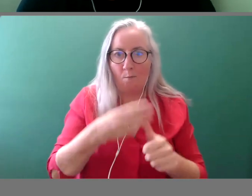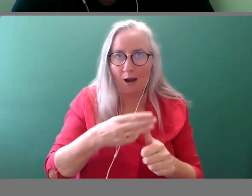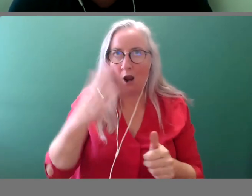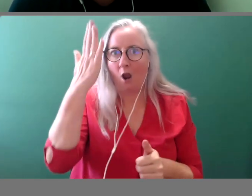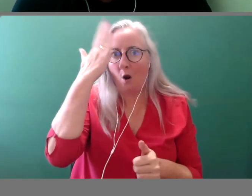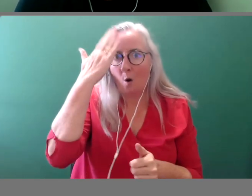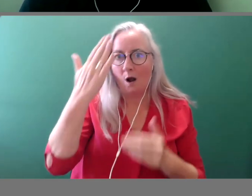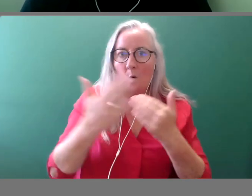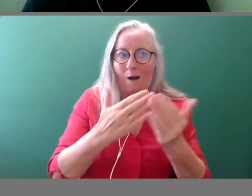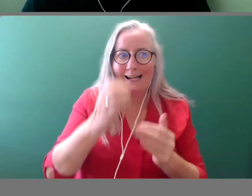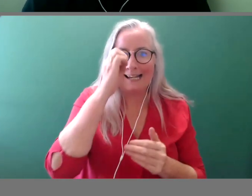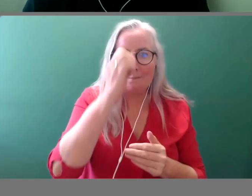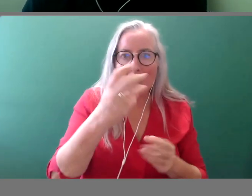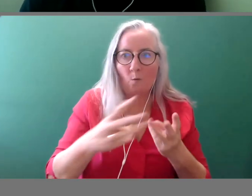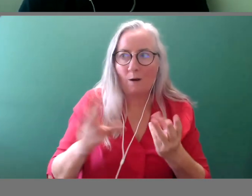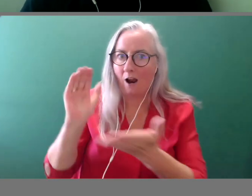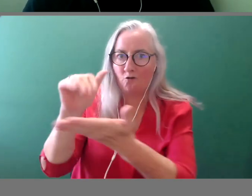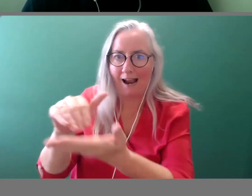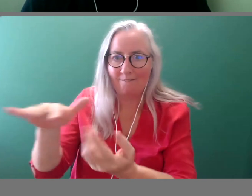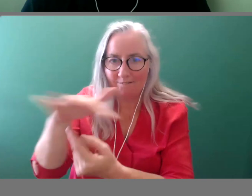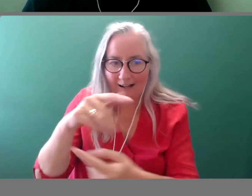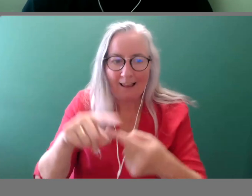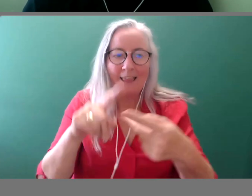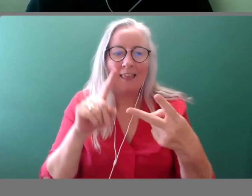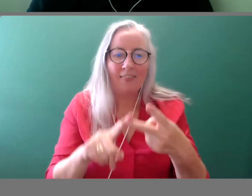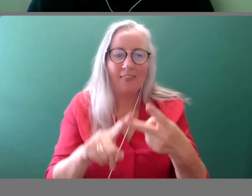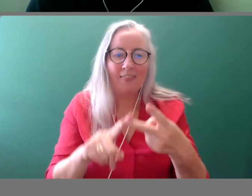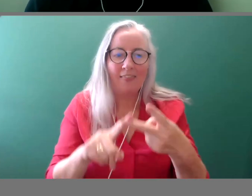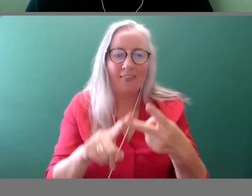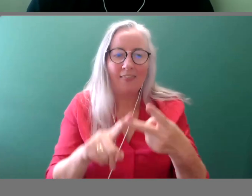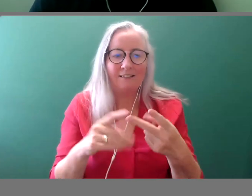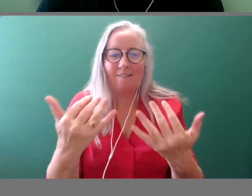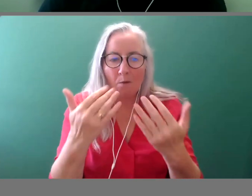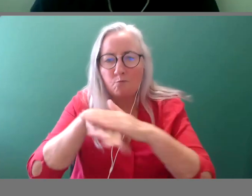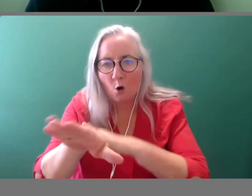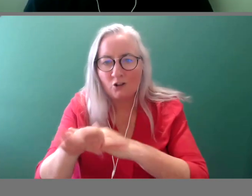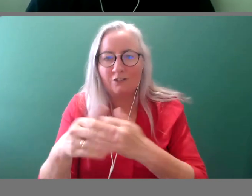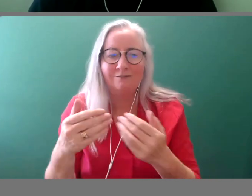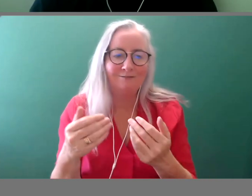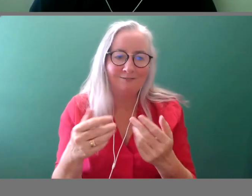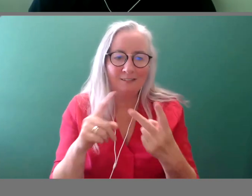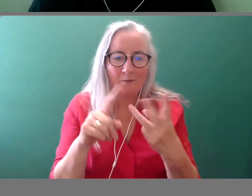they are going to experience. Then it gets into approach and entry and way finding and external